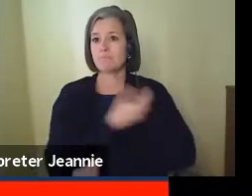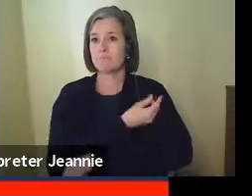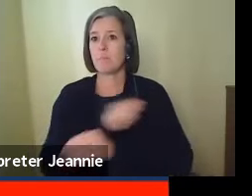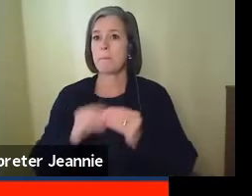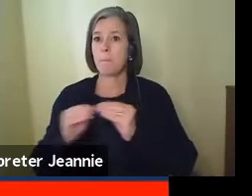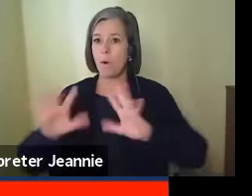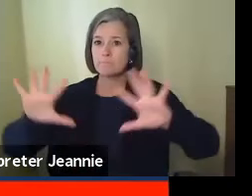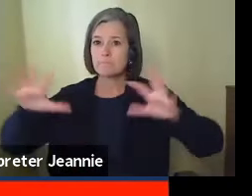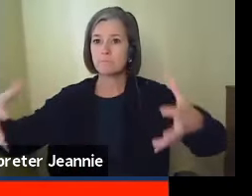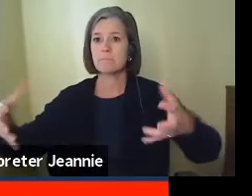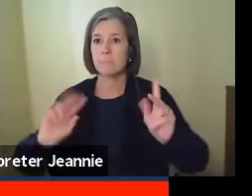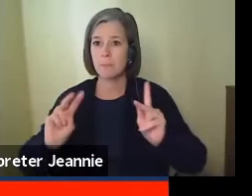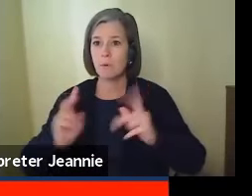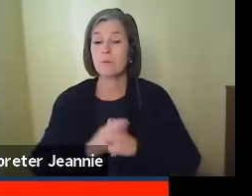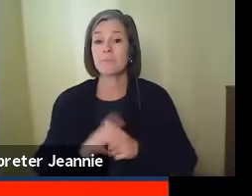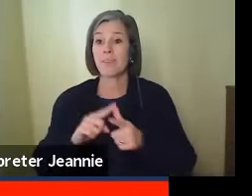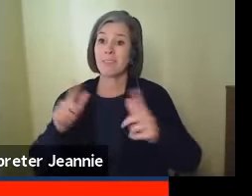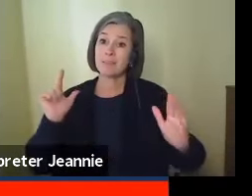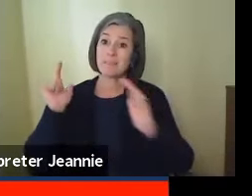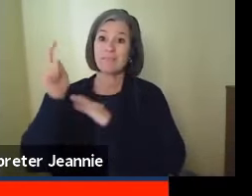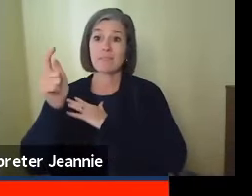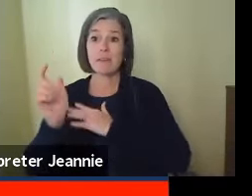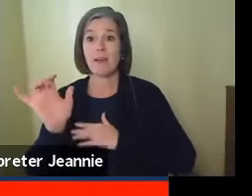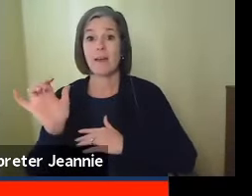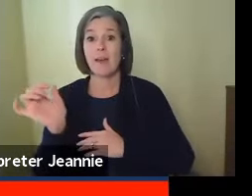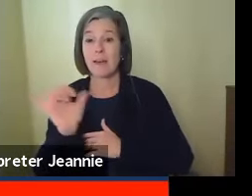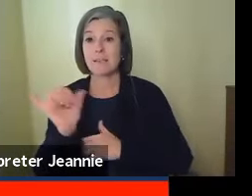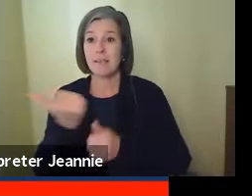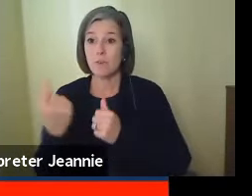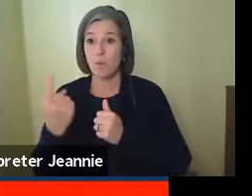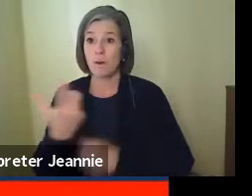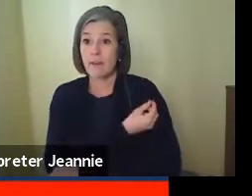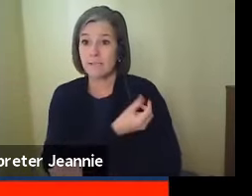Then eventually as we get everyone vaccinated it will make its way into routine